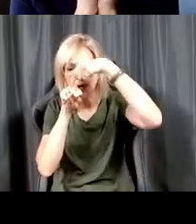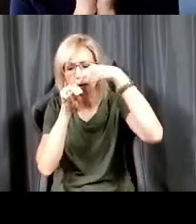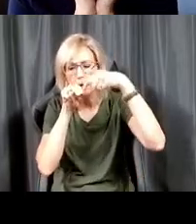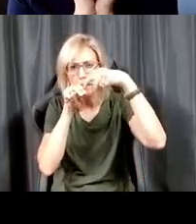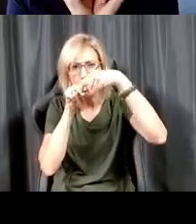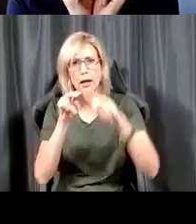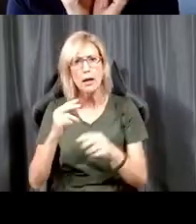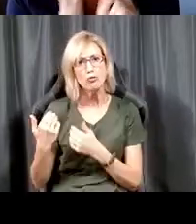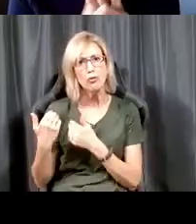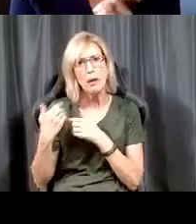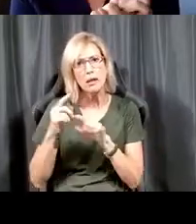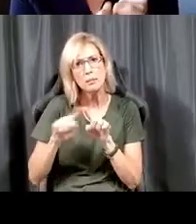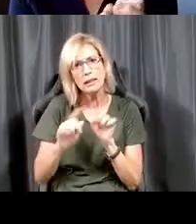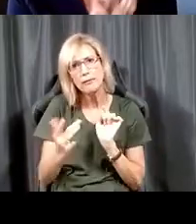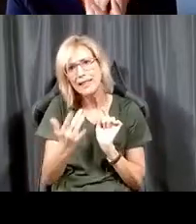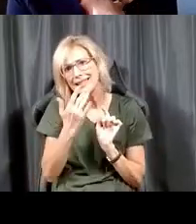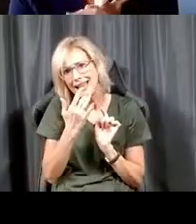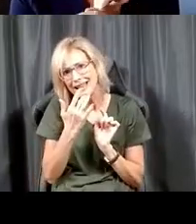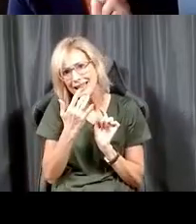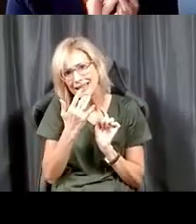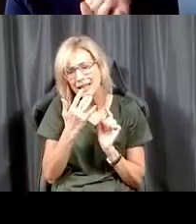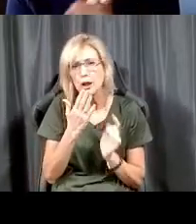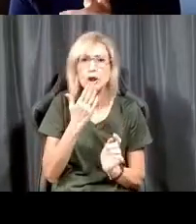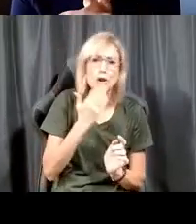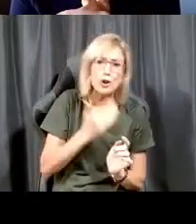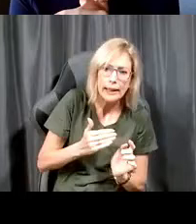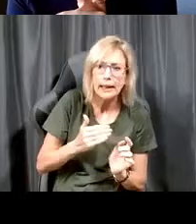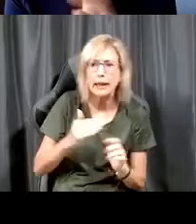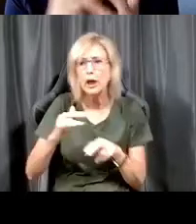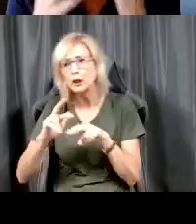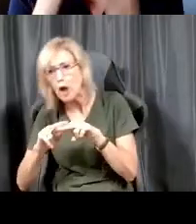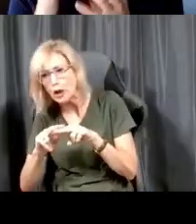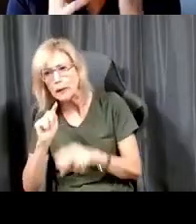different tastes. Salty, sweet, sour, and all of those